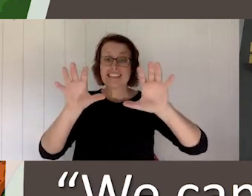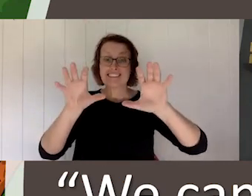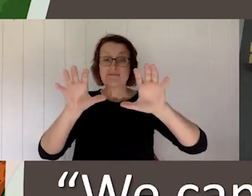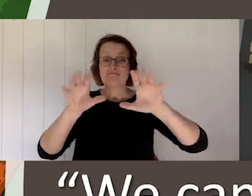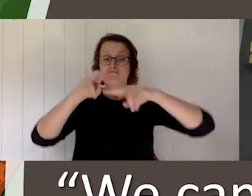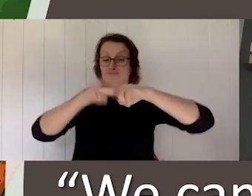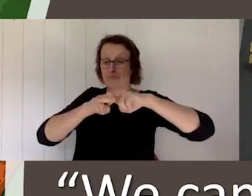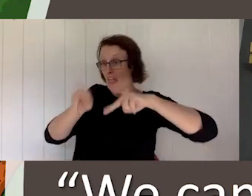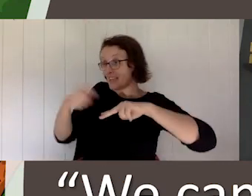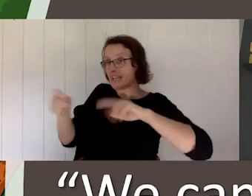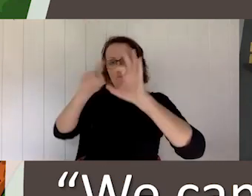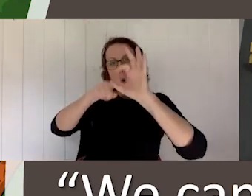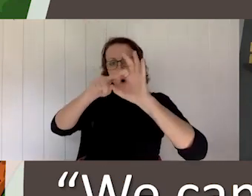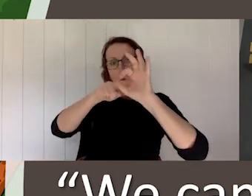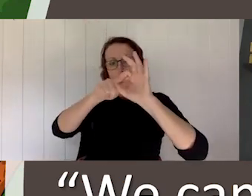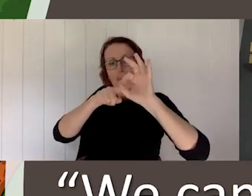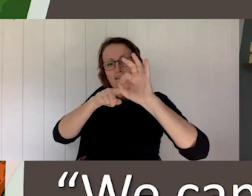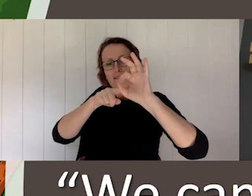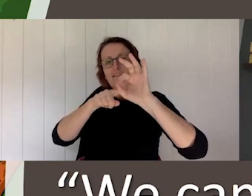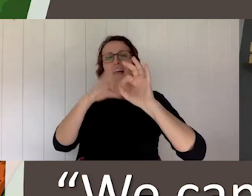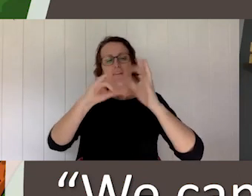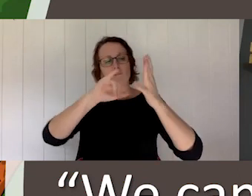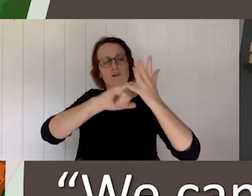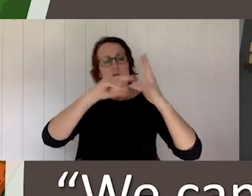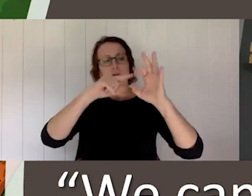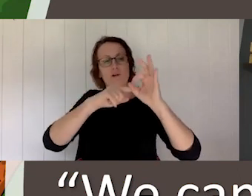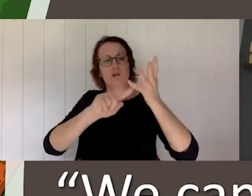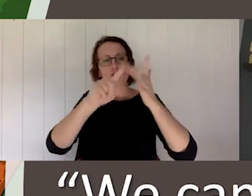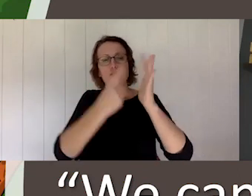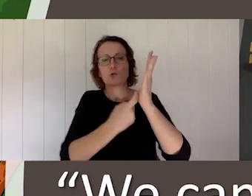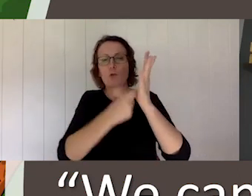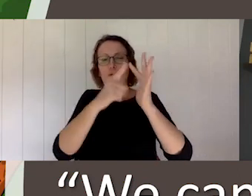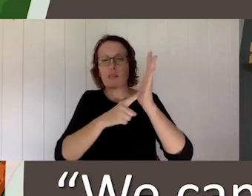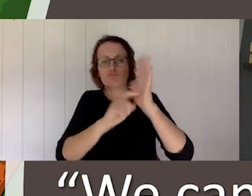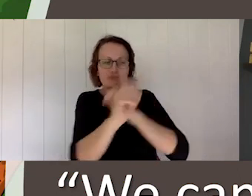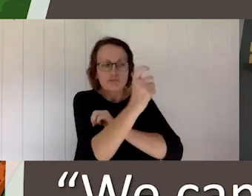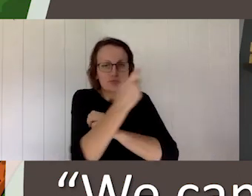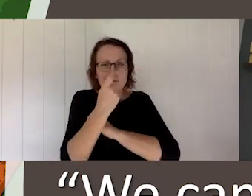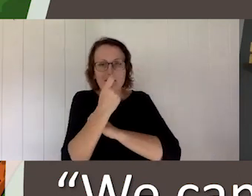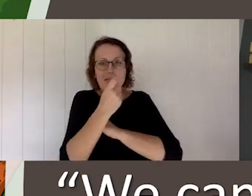little hole, a squirrel popped out of the hole in the tree. The monkey said to the squirrel, "Squirrel, are you OK after that storm?" The